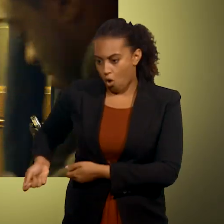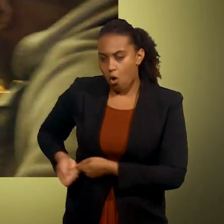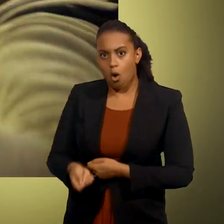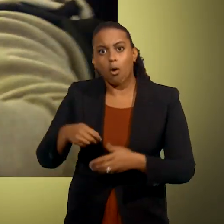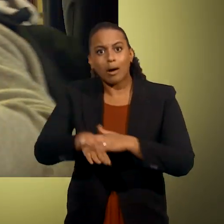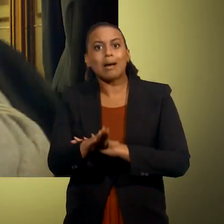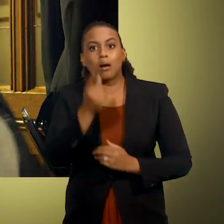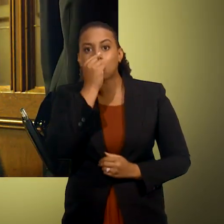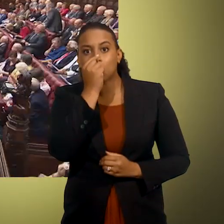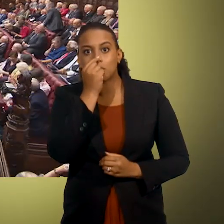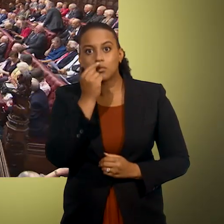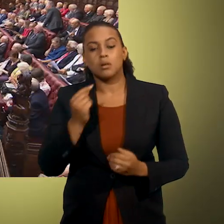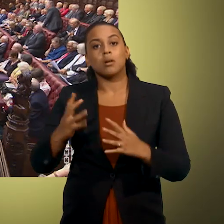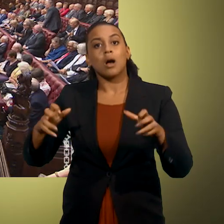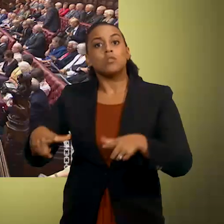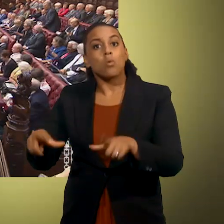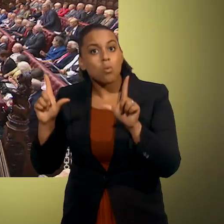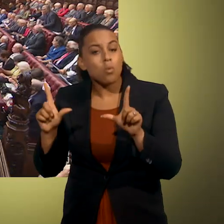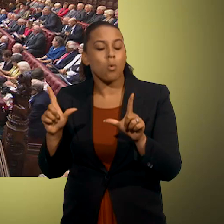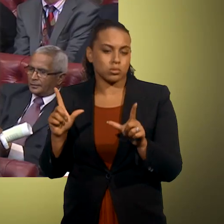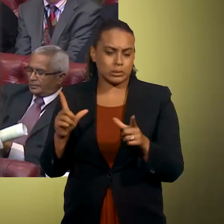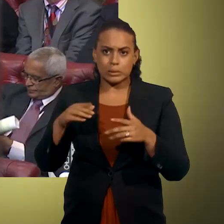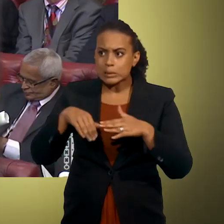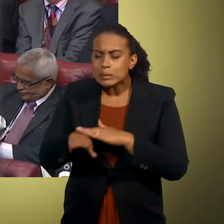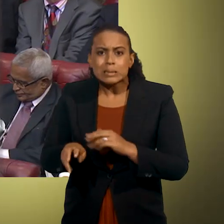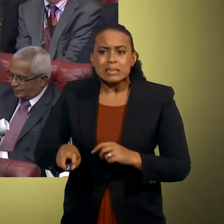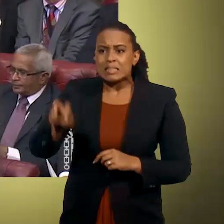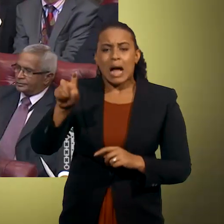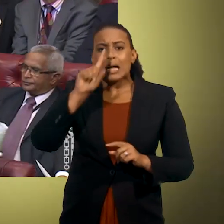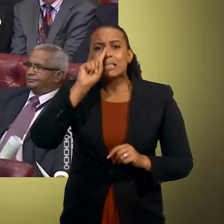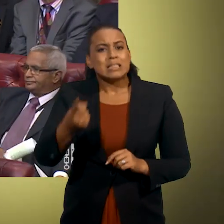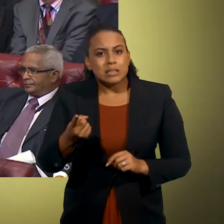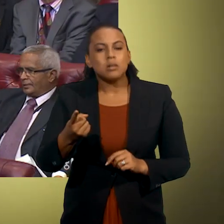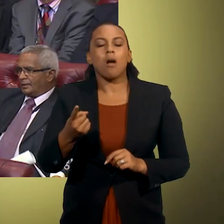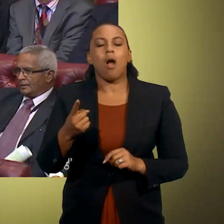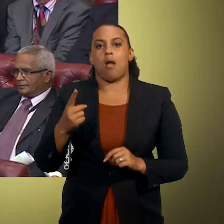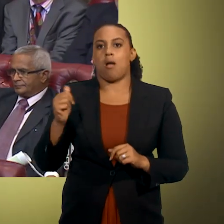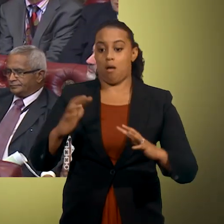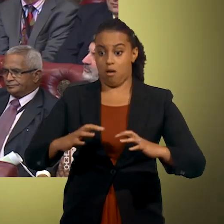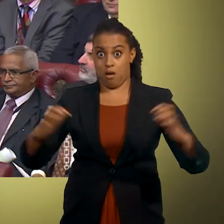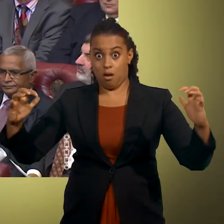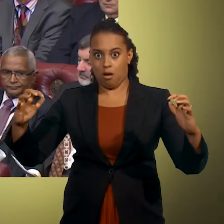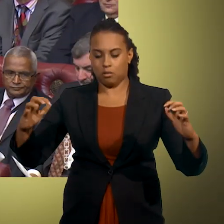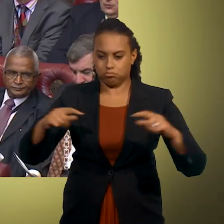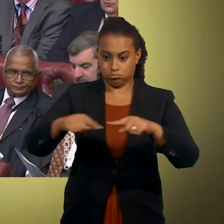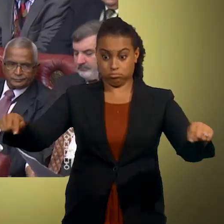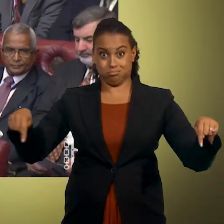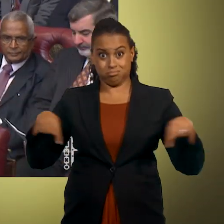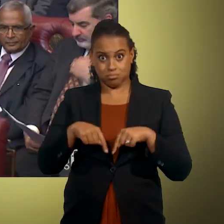If you are visiting the House of Lords gallery and aren't able to use the stairs, we will seat you at the back of the main Chamber instead.